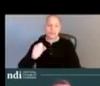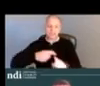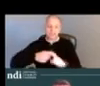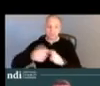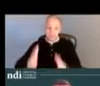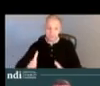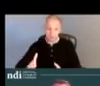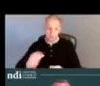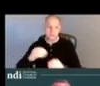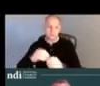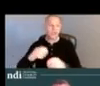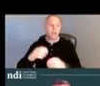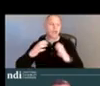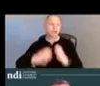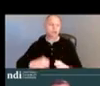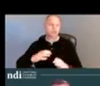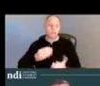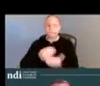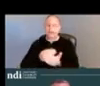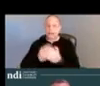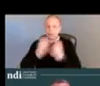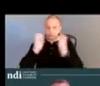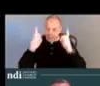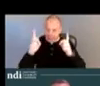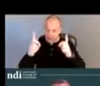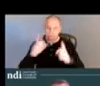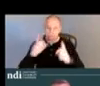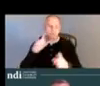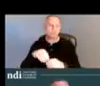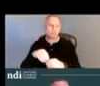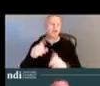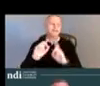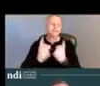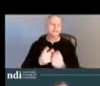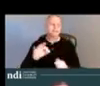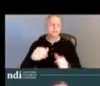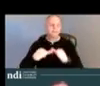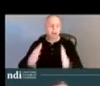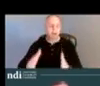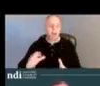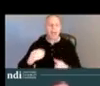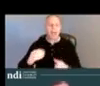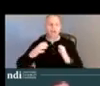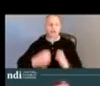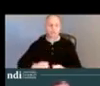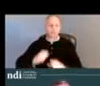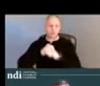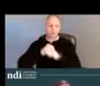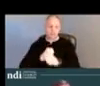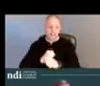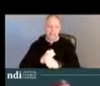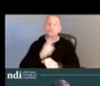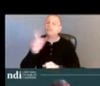Financial Education, Division of Depositor and Consumer Protection, Federal Deposit Insurance